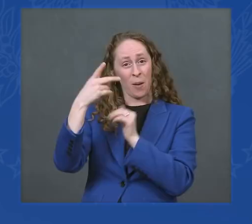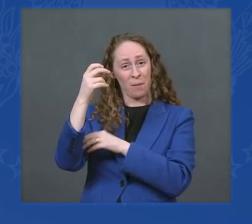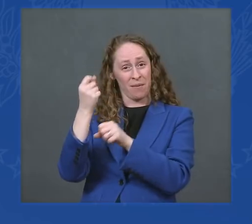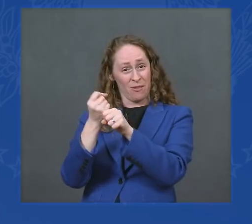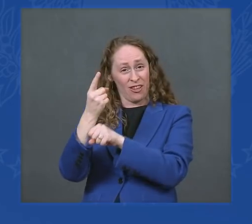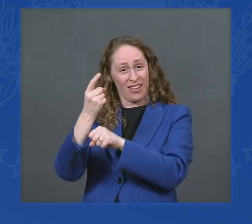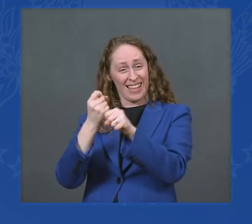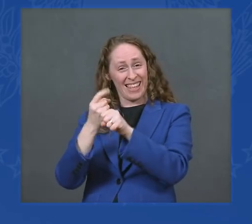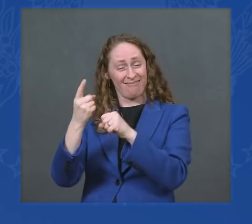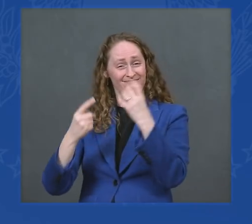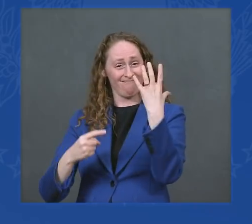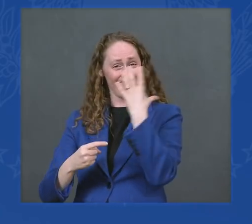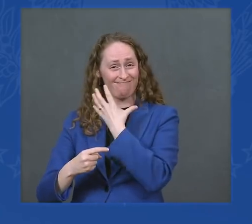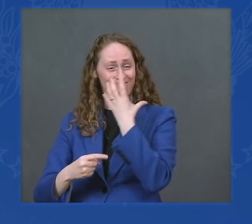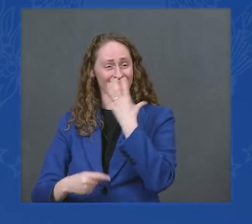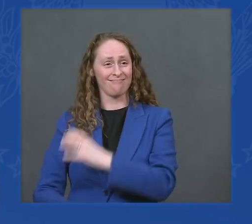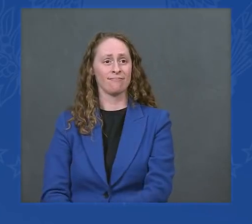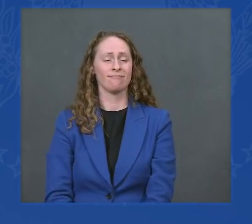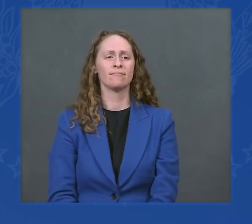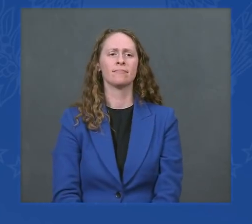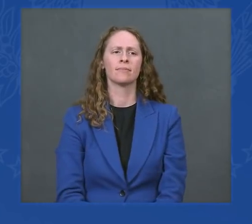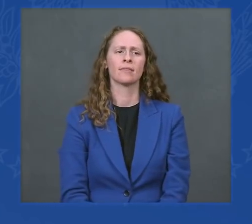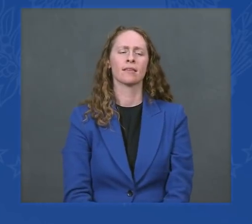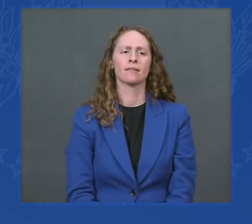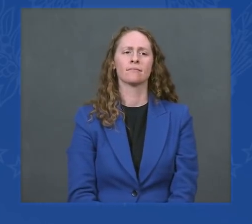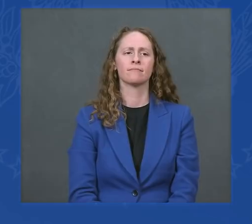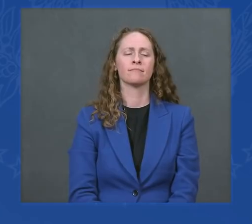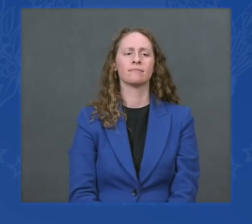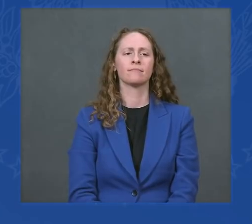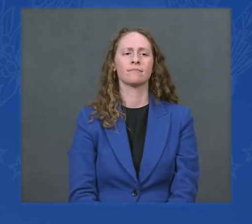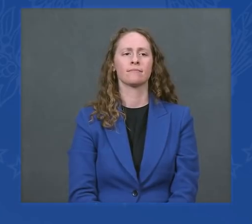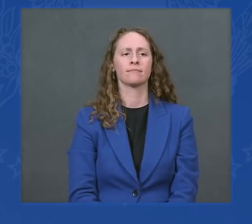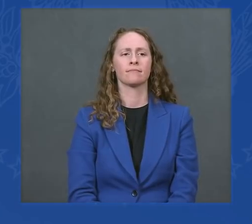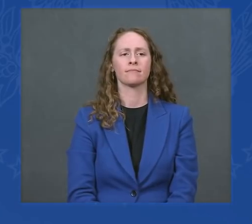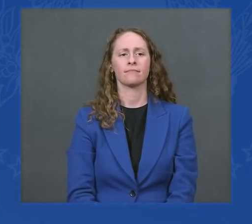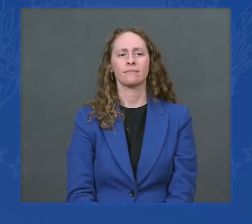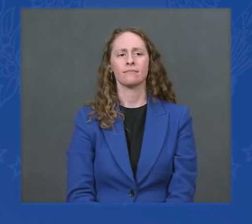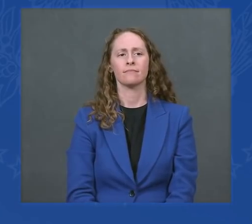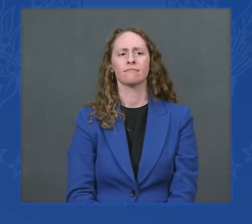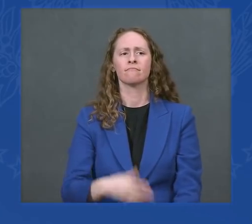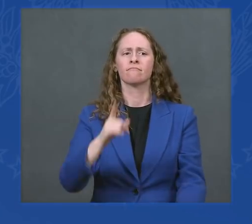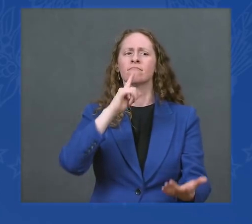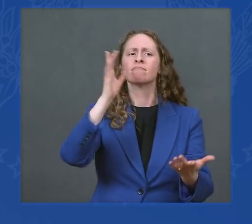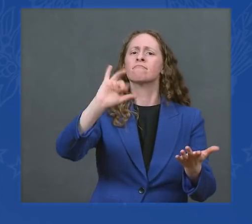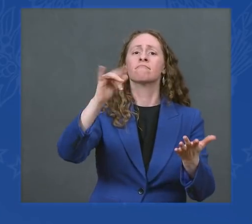the Internet, the electric grid. Without semiconductors, those things are not -- cannot fully function.